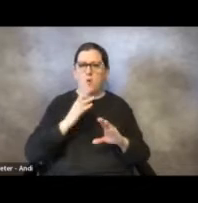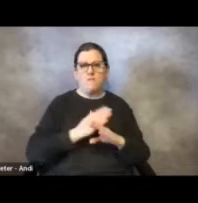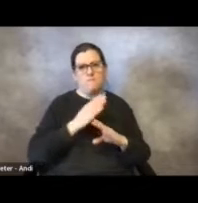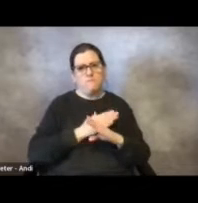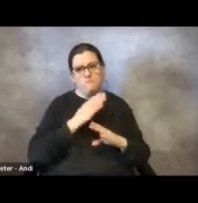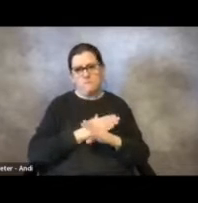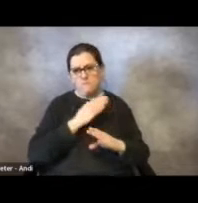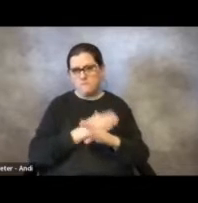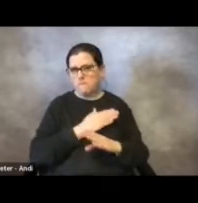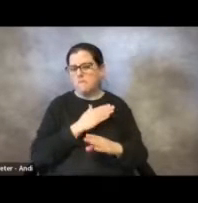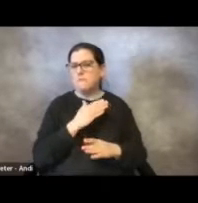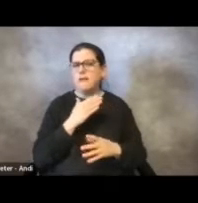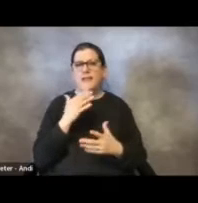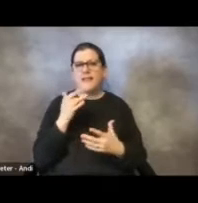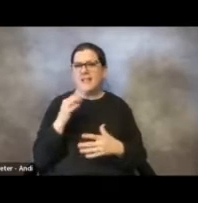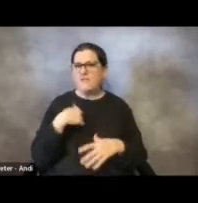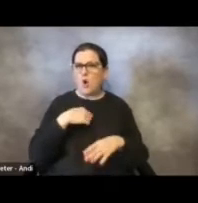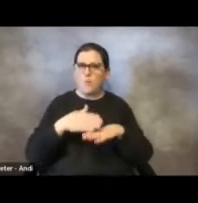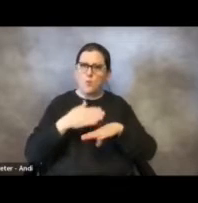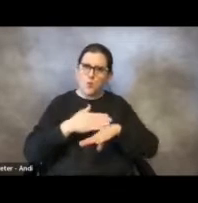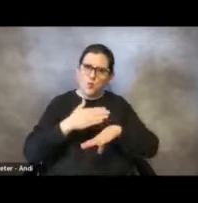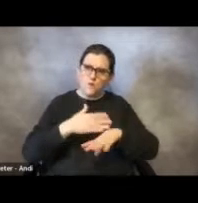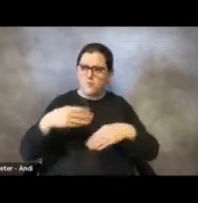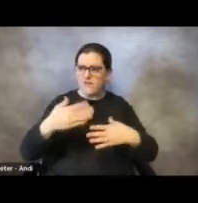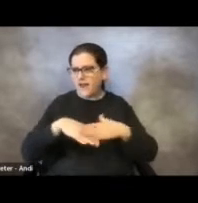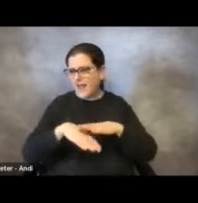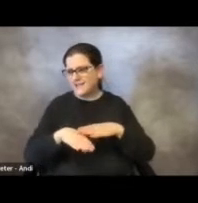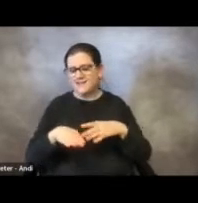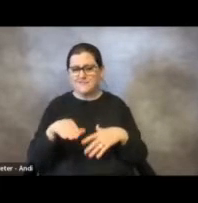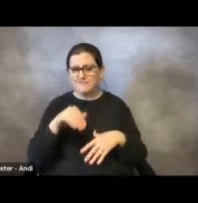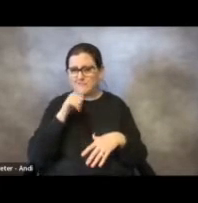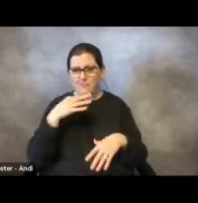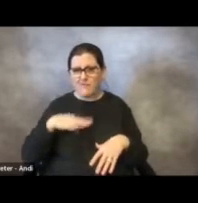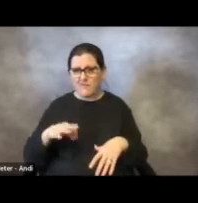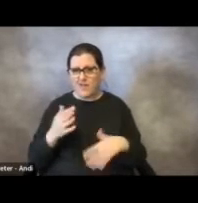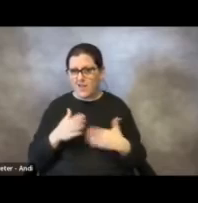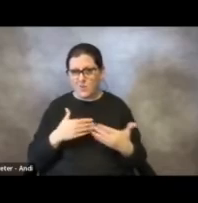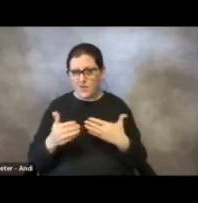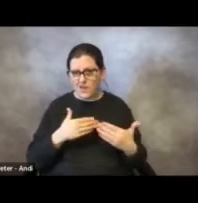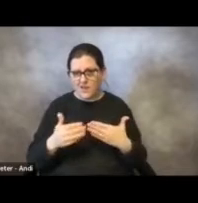improvement to access really is not going to help us. All right.